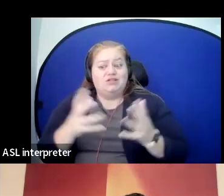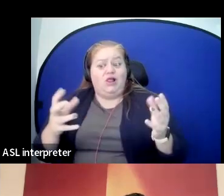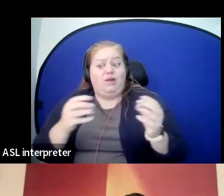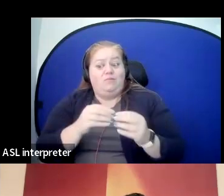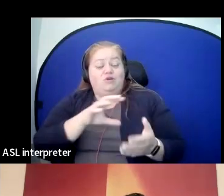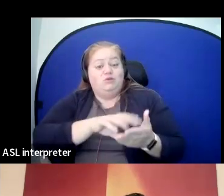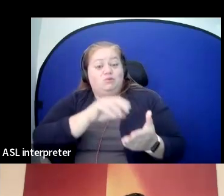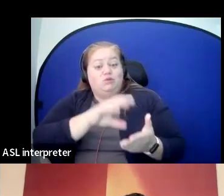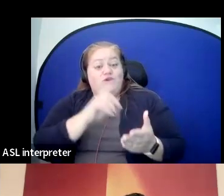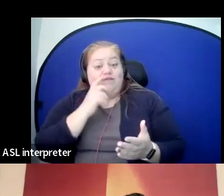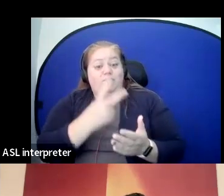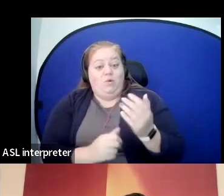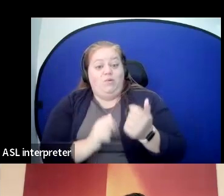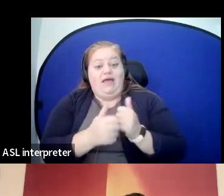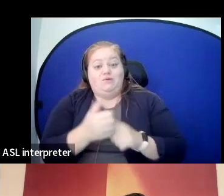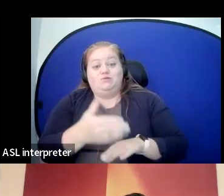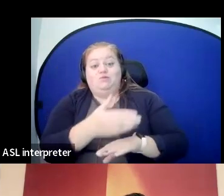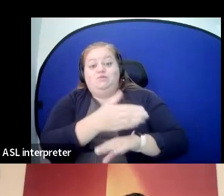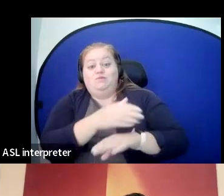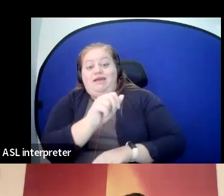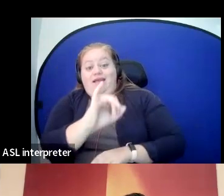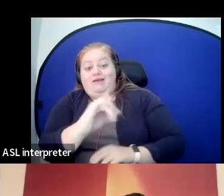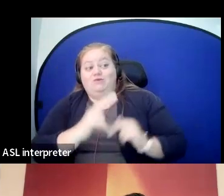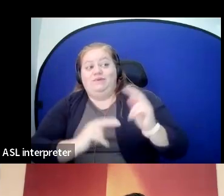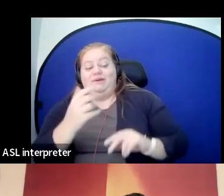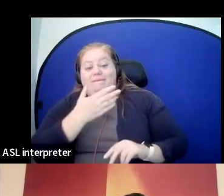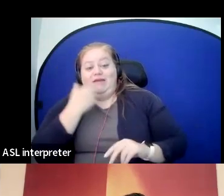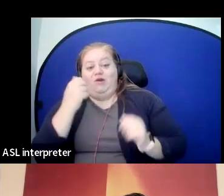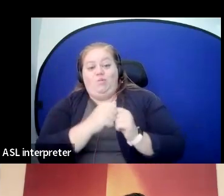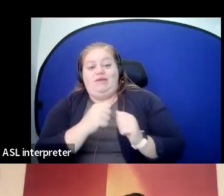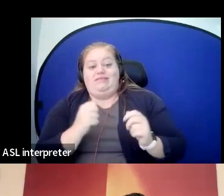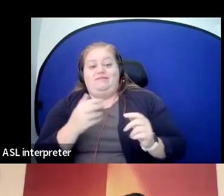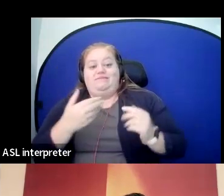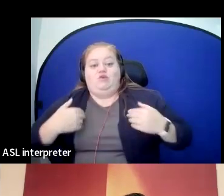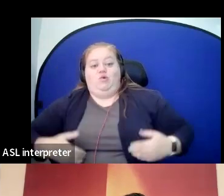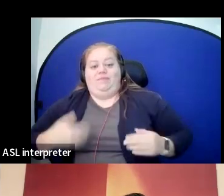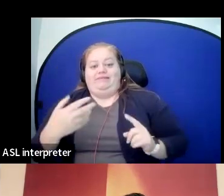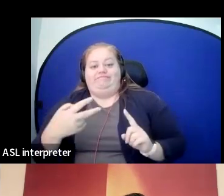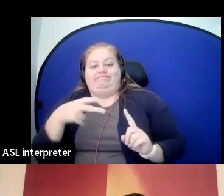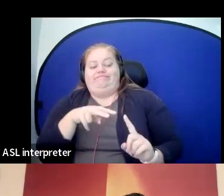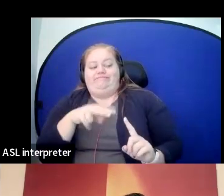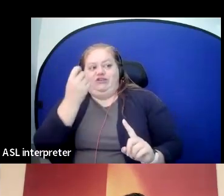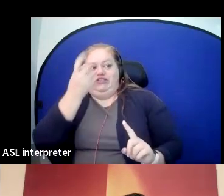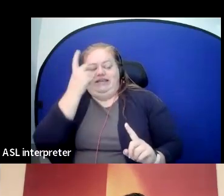from a how to build better AI so that we better understand context but also from how to build better tools in general